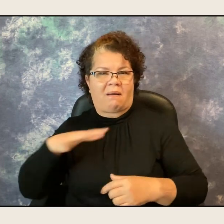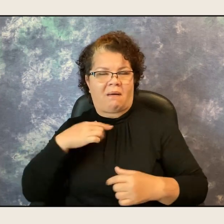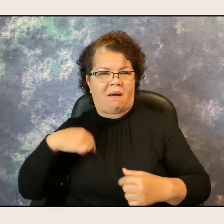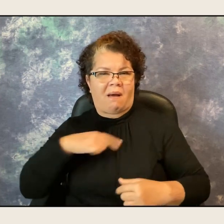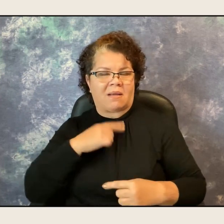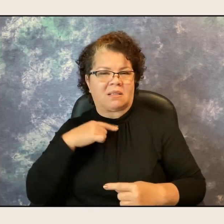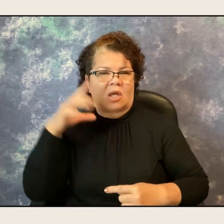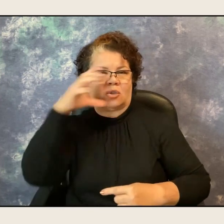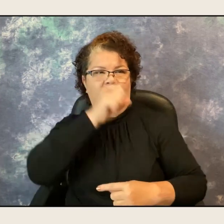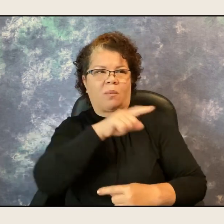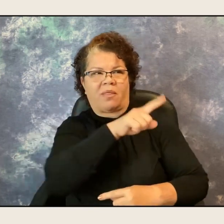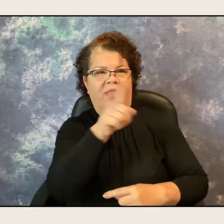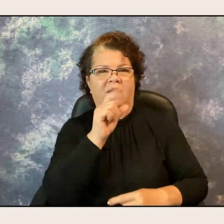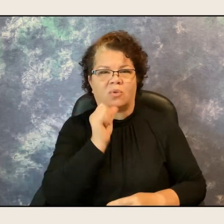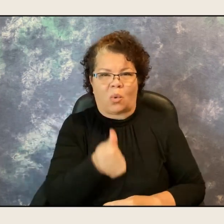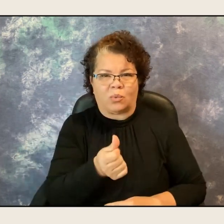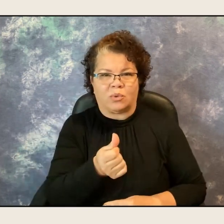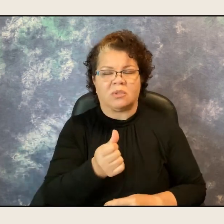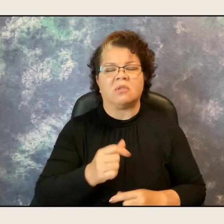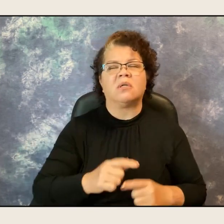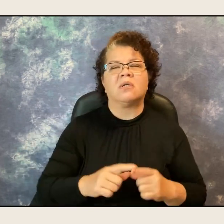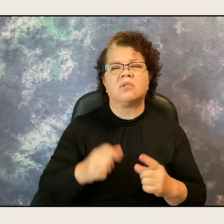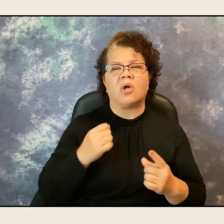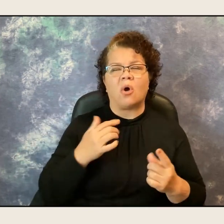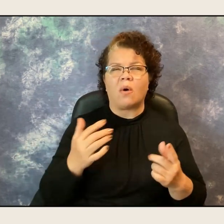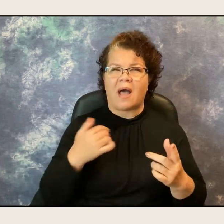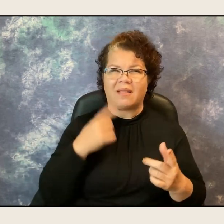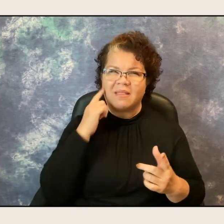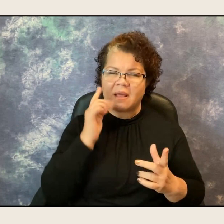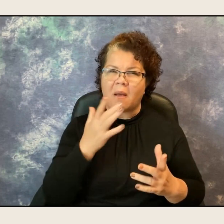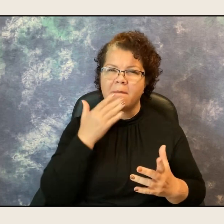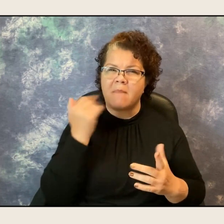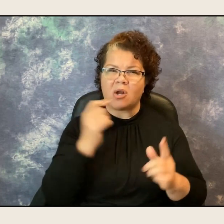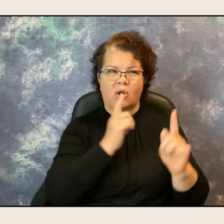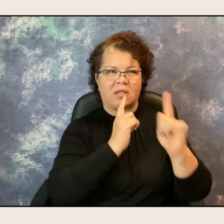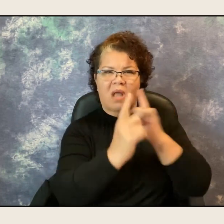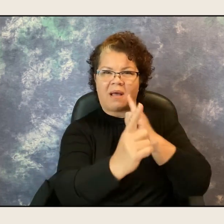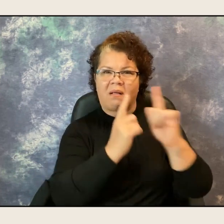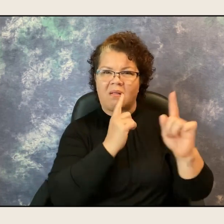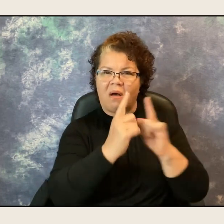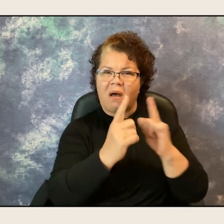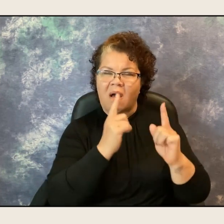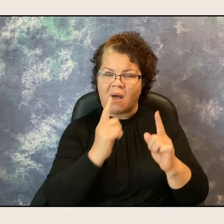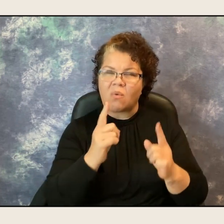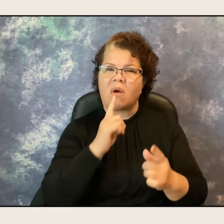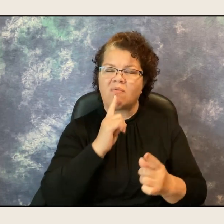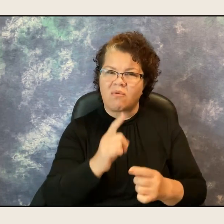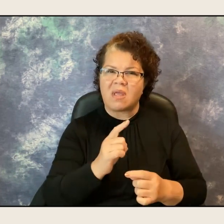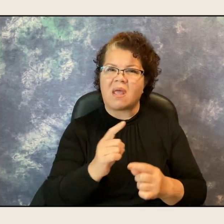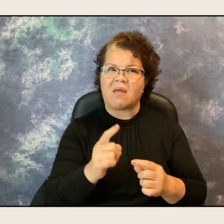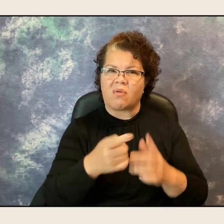and a better dialogue would really kick off a lot of interesting practice.